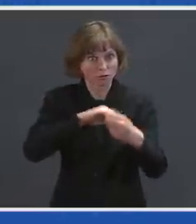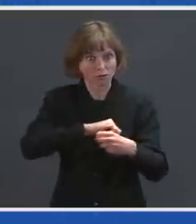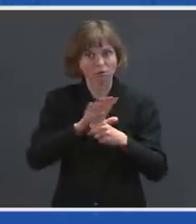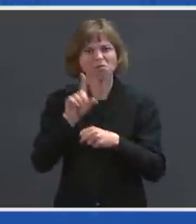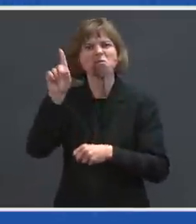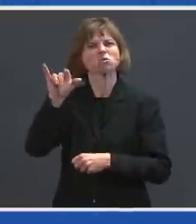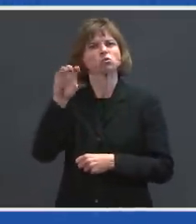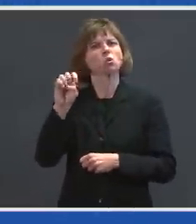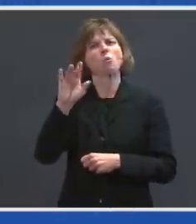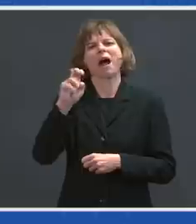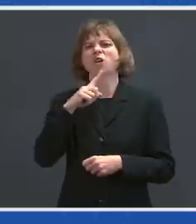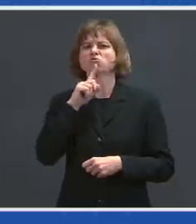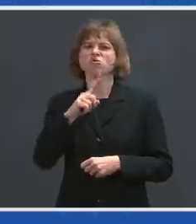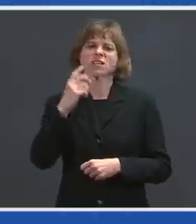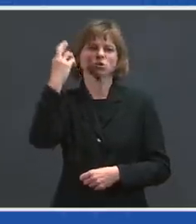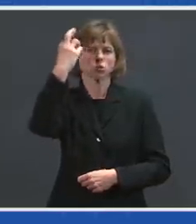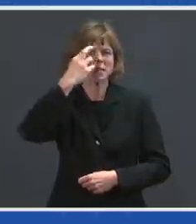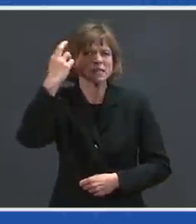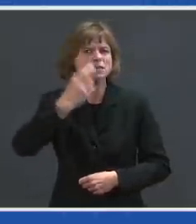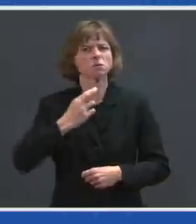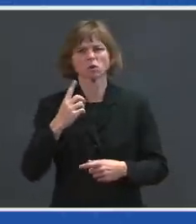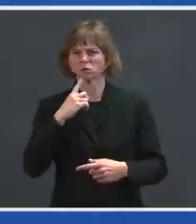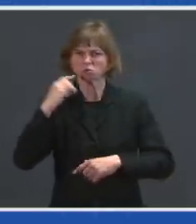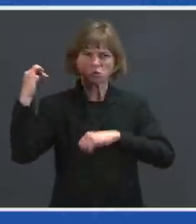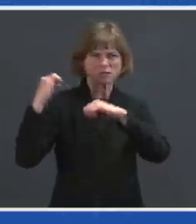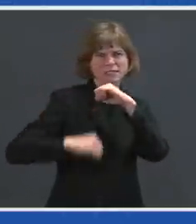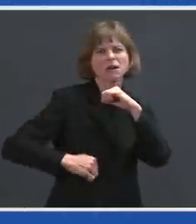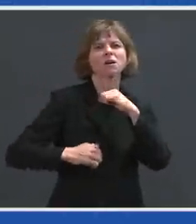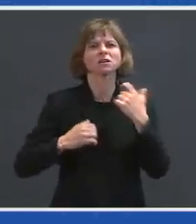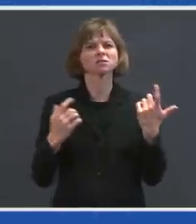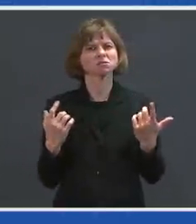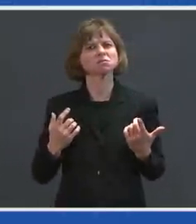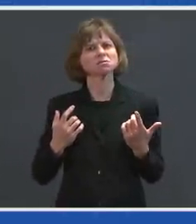and resilience with a clear path to lead us out of this crisis.